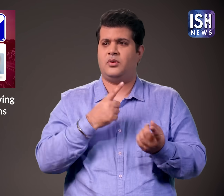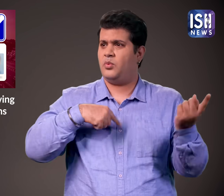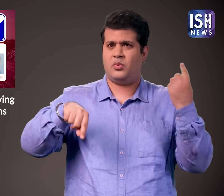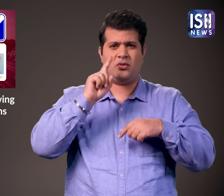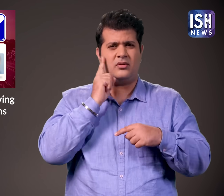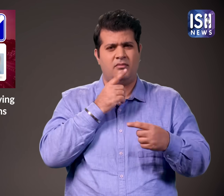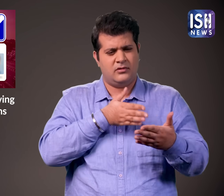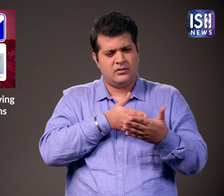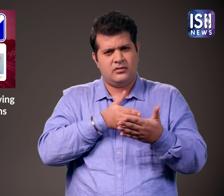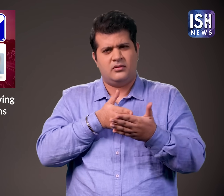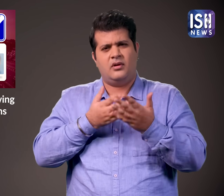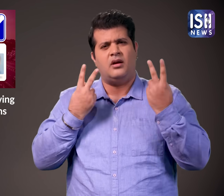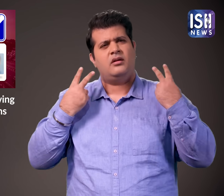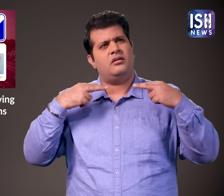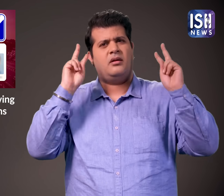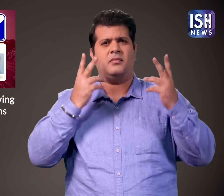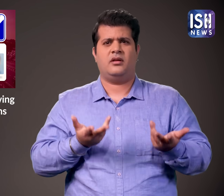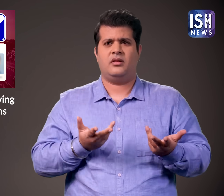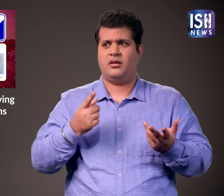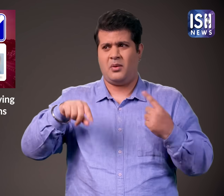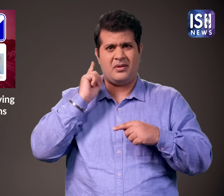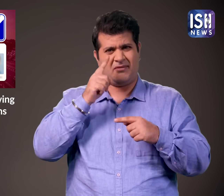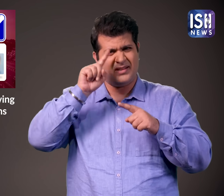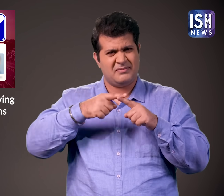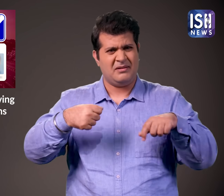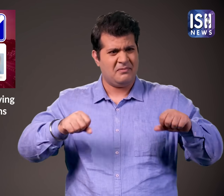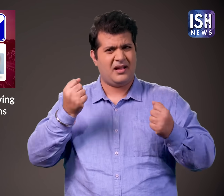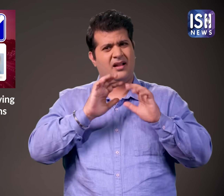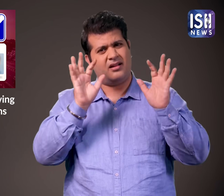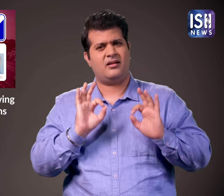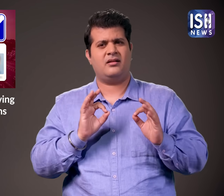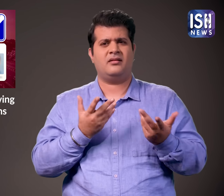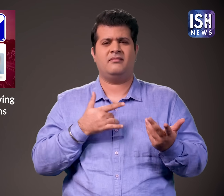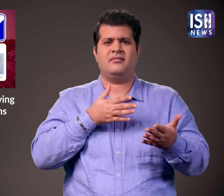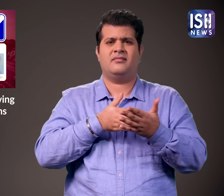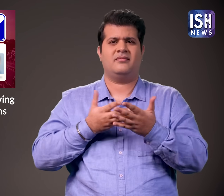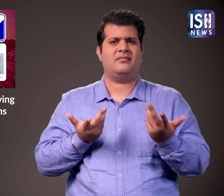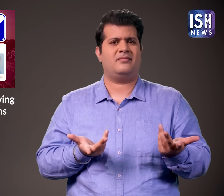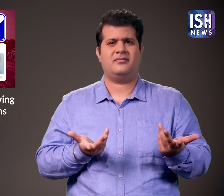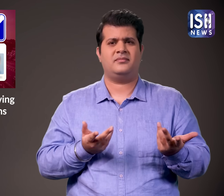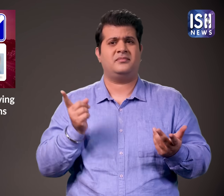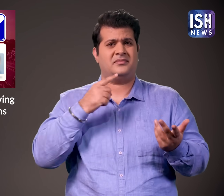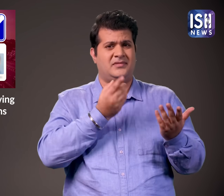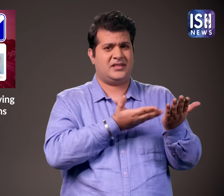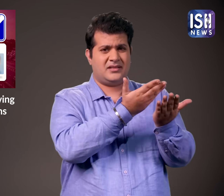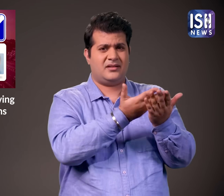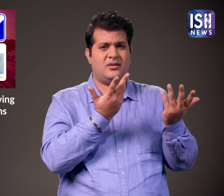Despite Deaf being skilled drivers, they encounter such hardships. He suggested